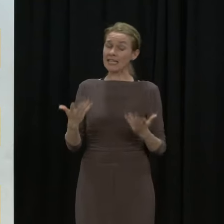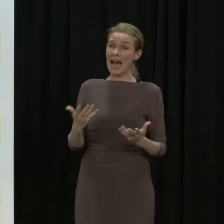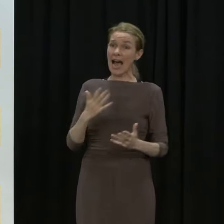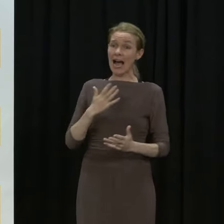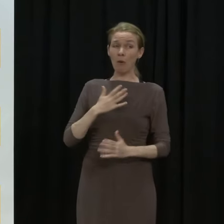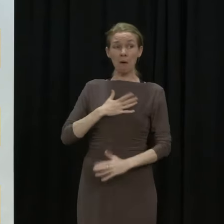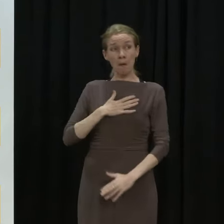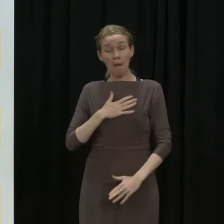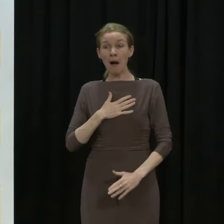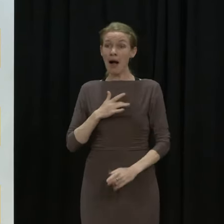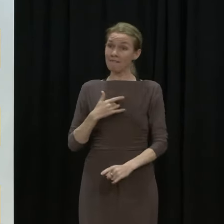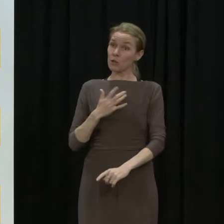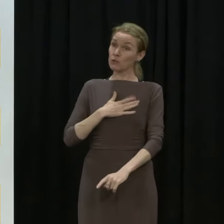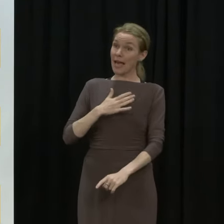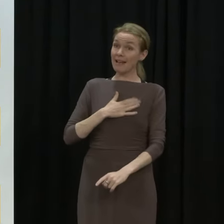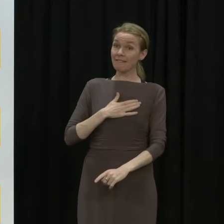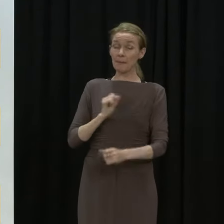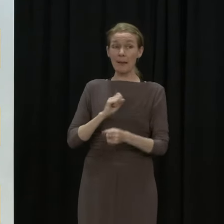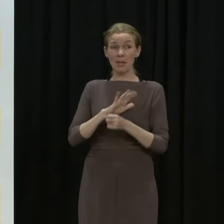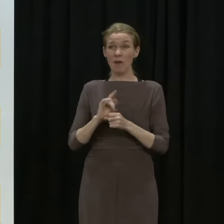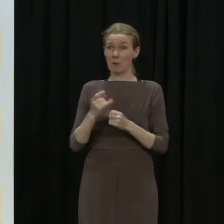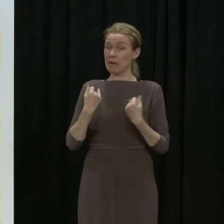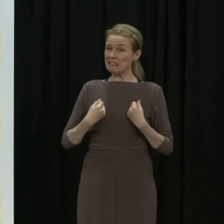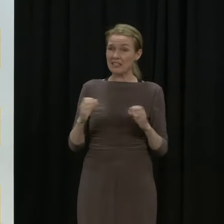illness.